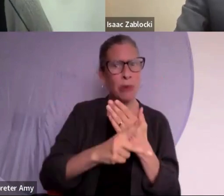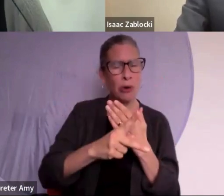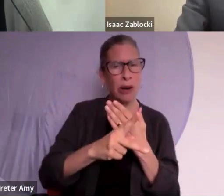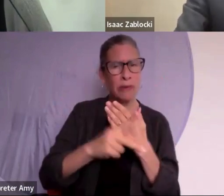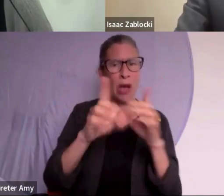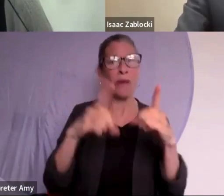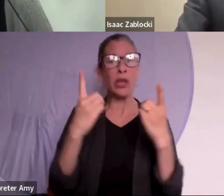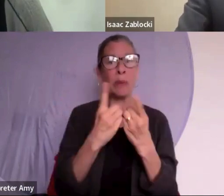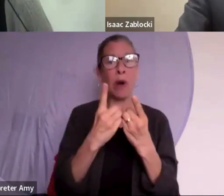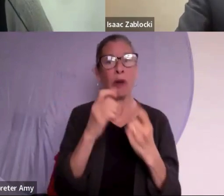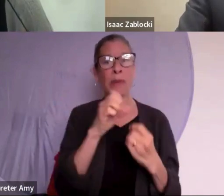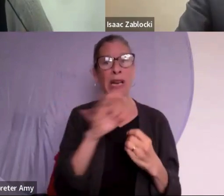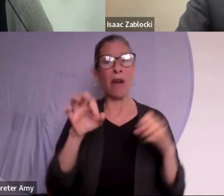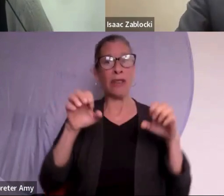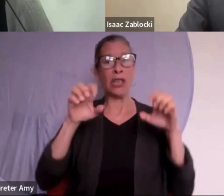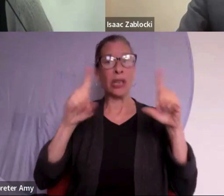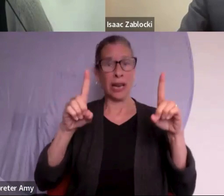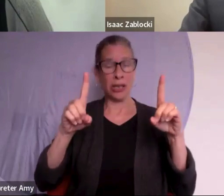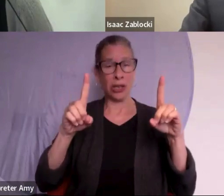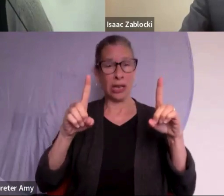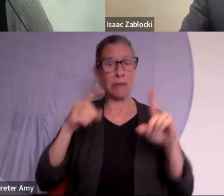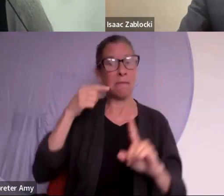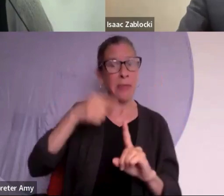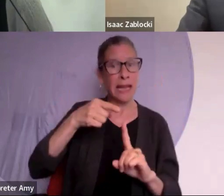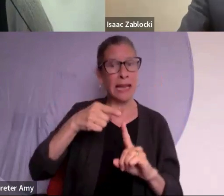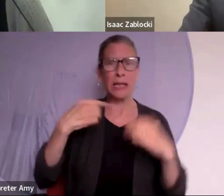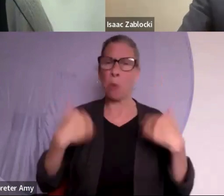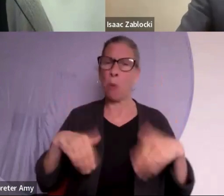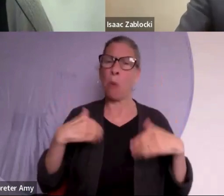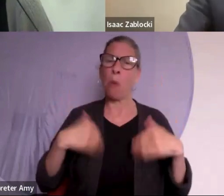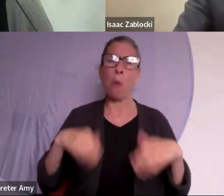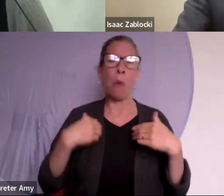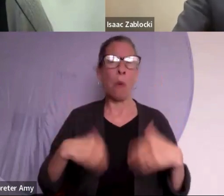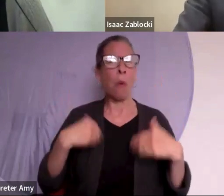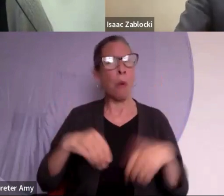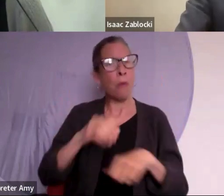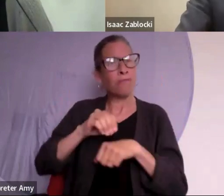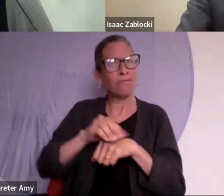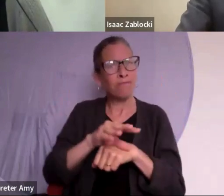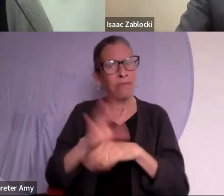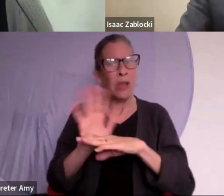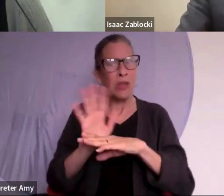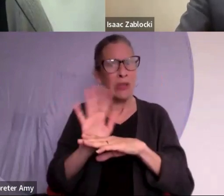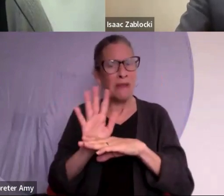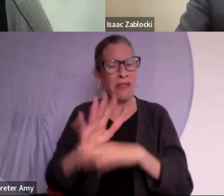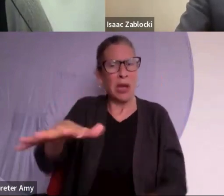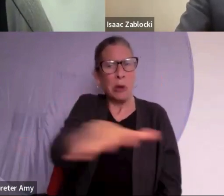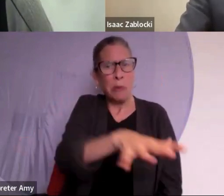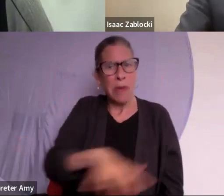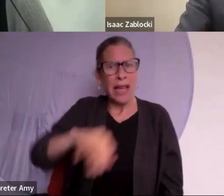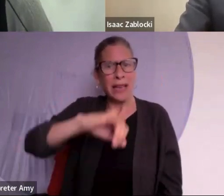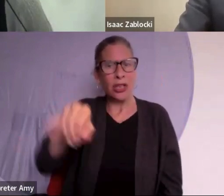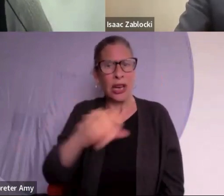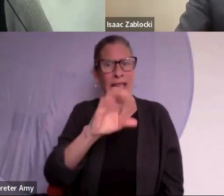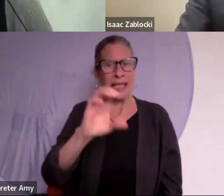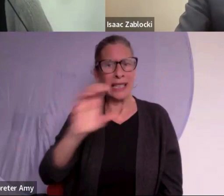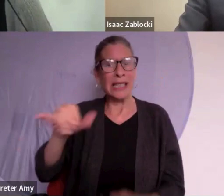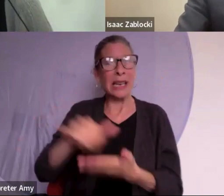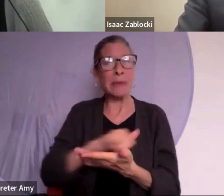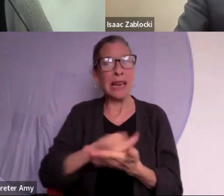Education. He has been instrumental in shaping the film landscape at JCC Manhattan, including the establishment of